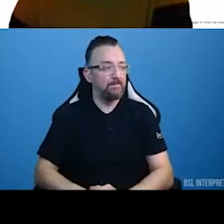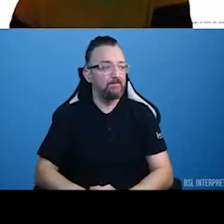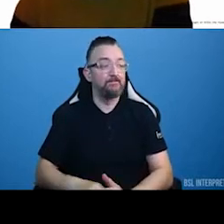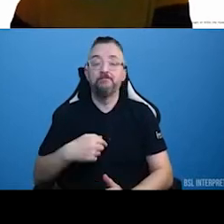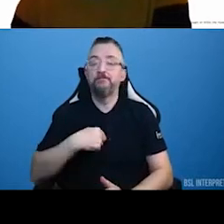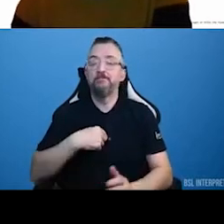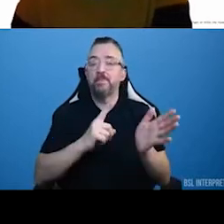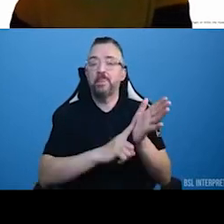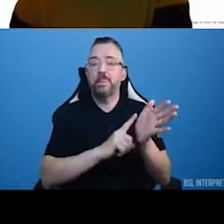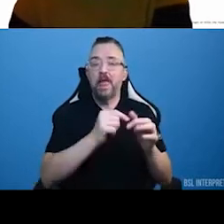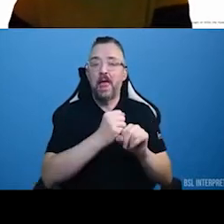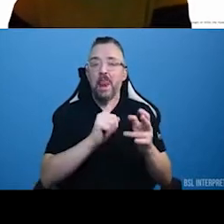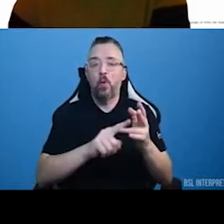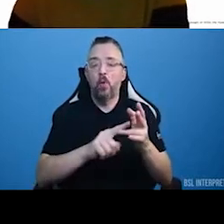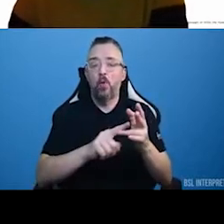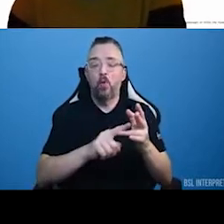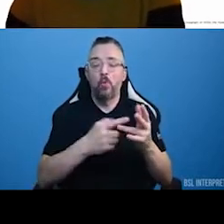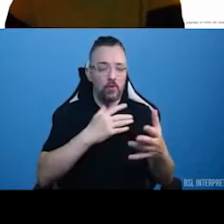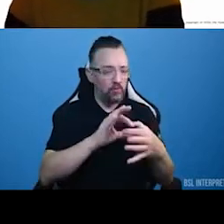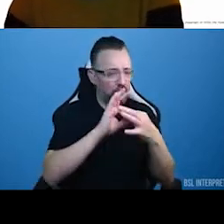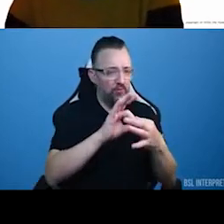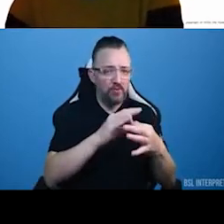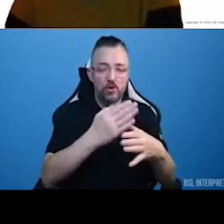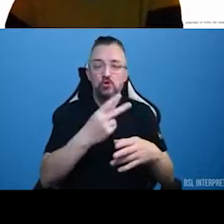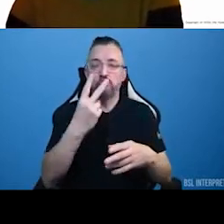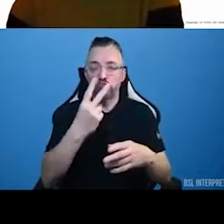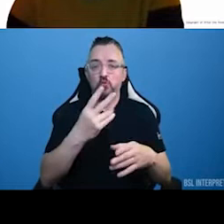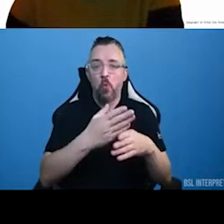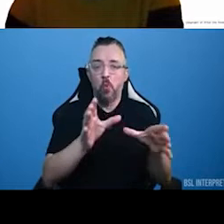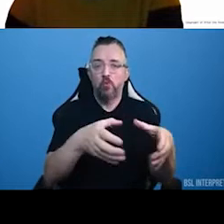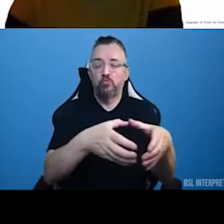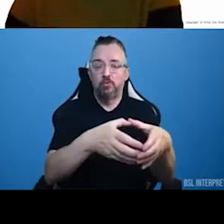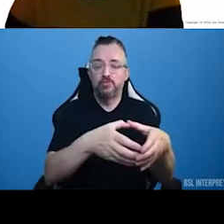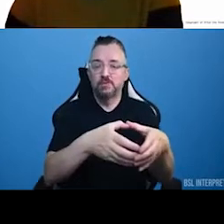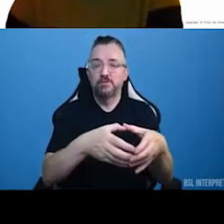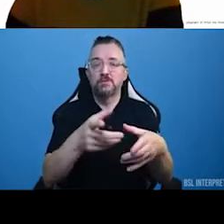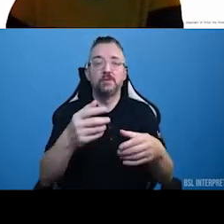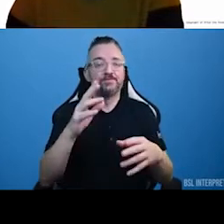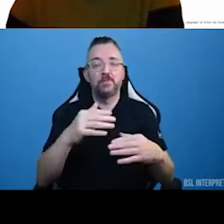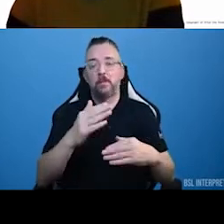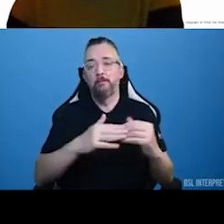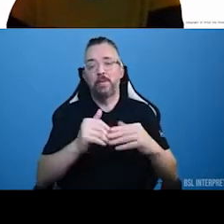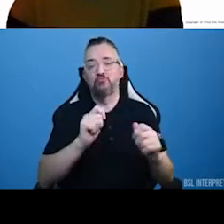we ran two workshops called Build the Change every single day, and we had in the Strathclyde Union